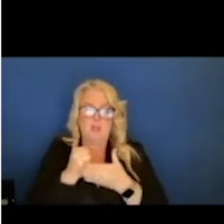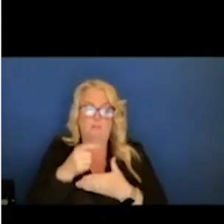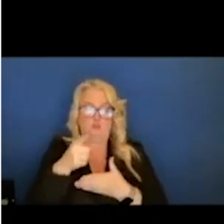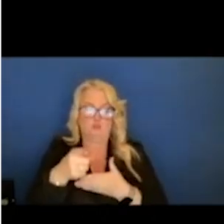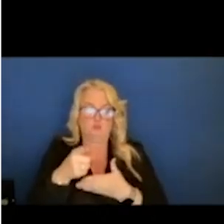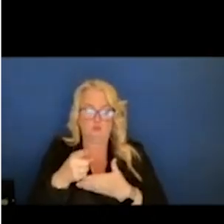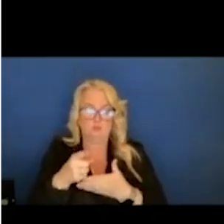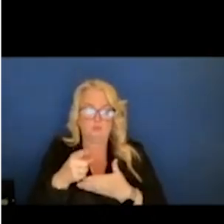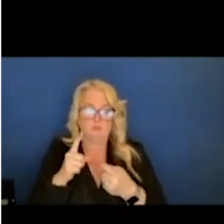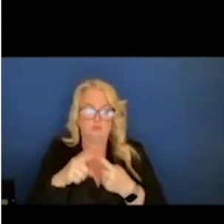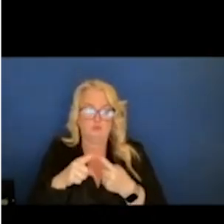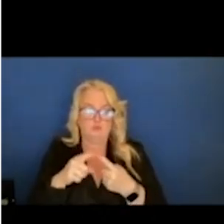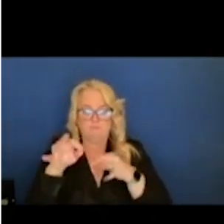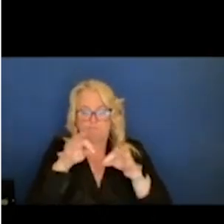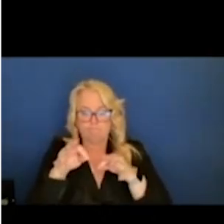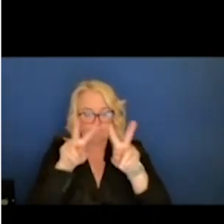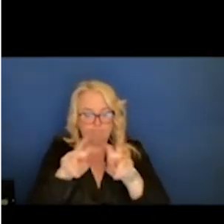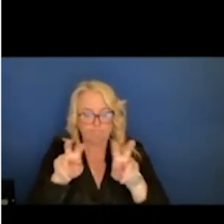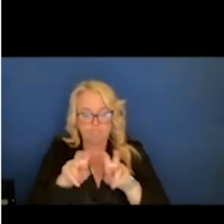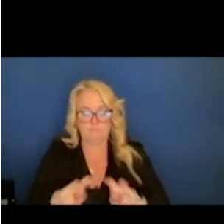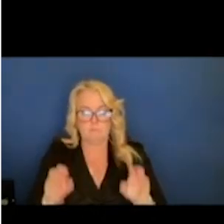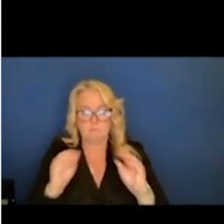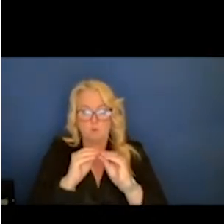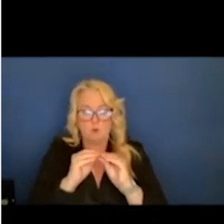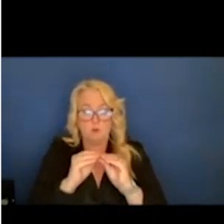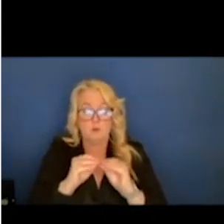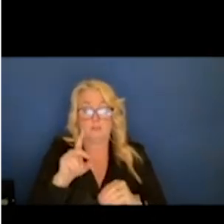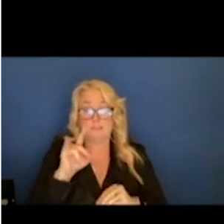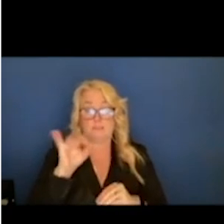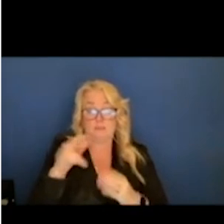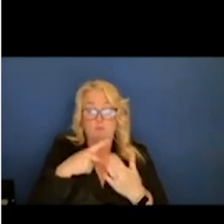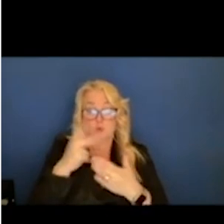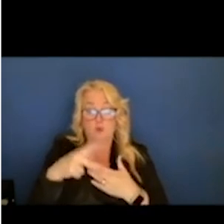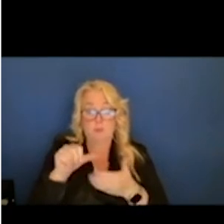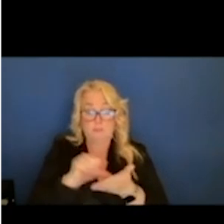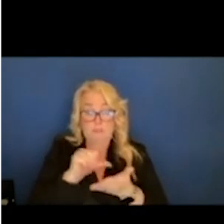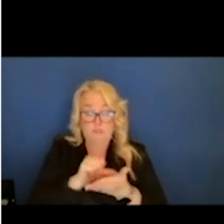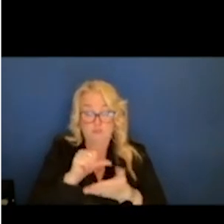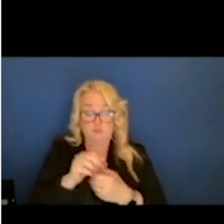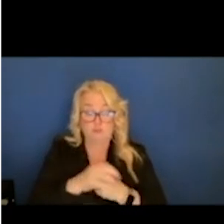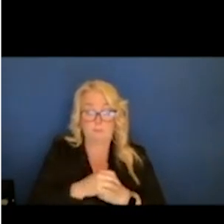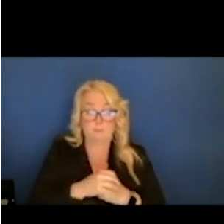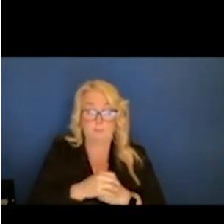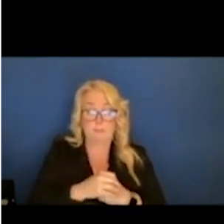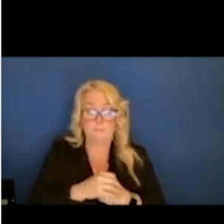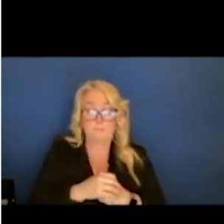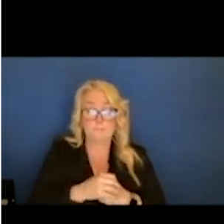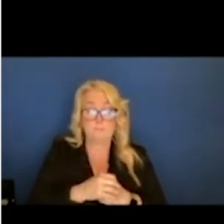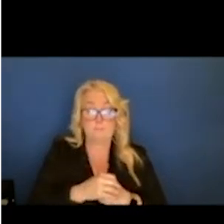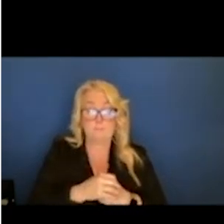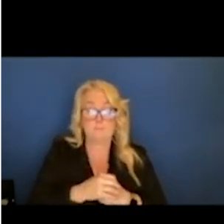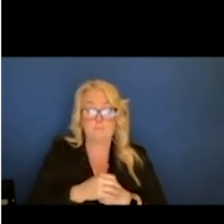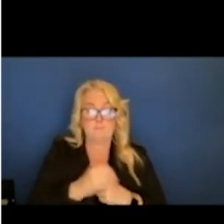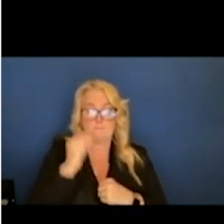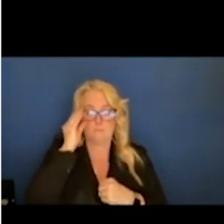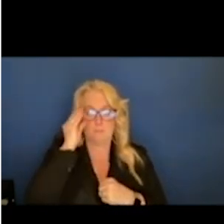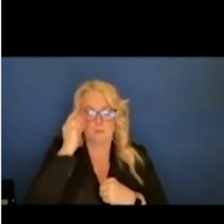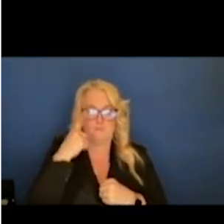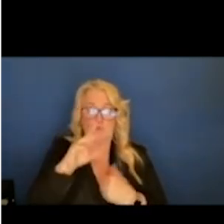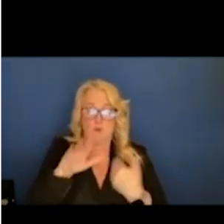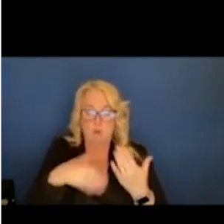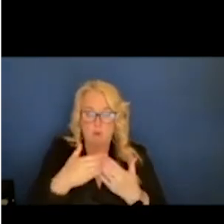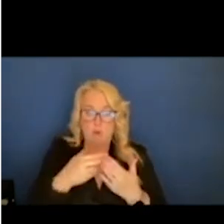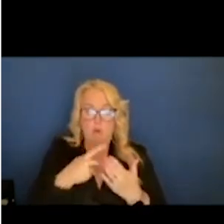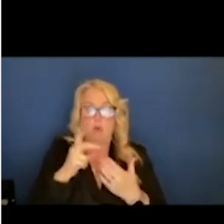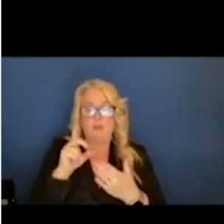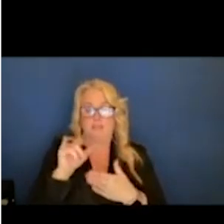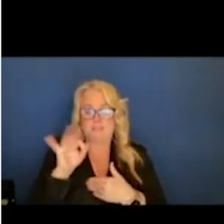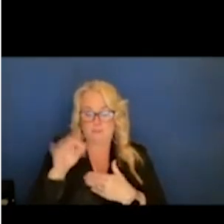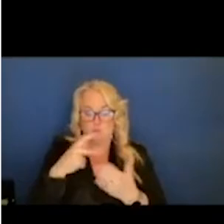help you make the most of these opportunities. DIF Program Page. To explore all the DIF programs,